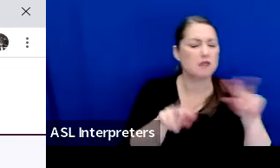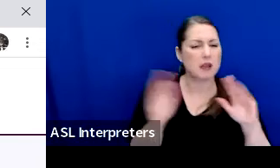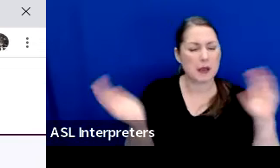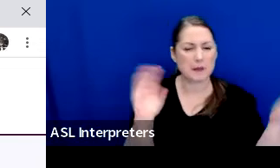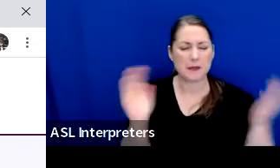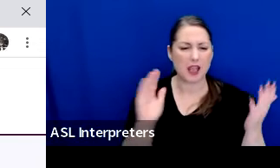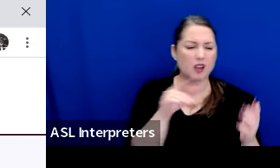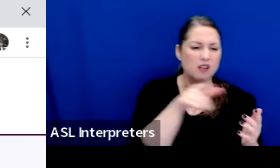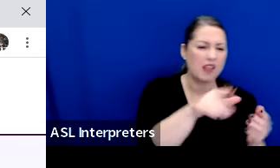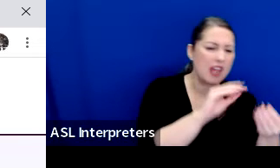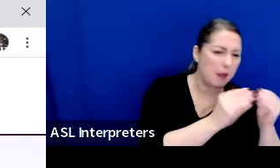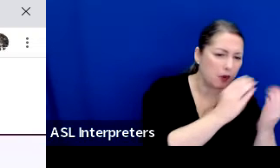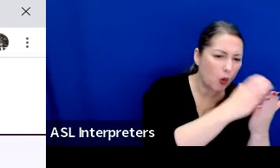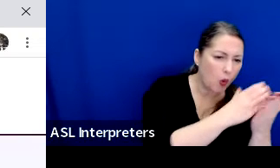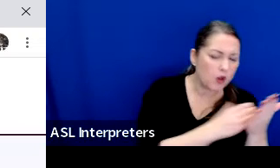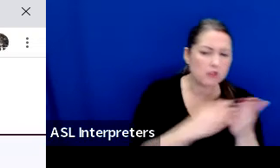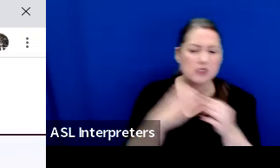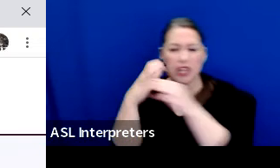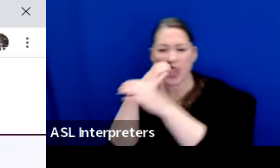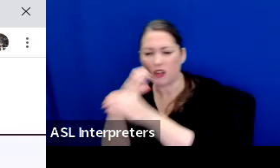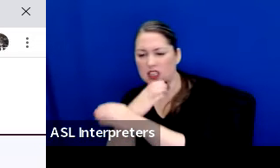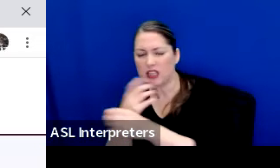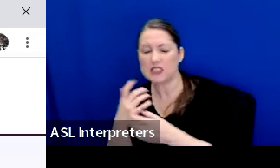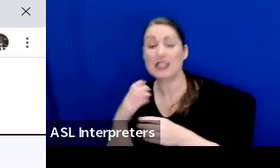OK, so this is a tough two, by the way. OK.